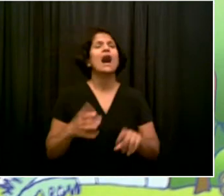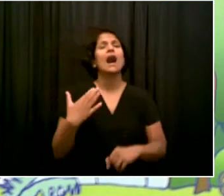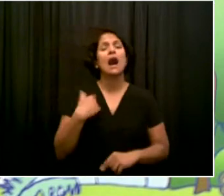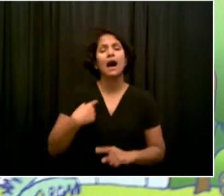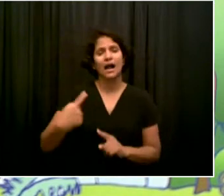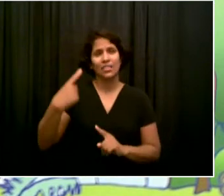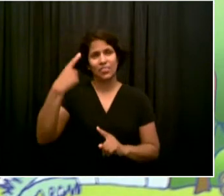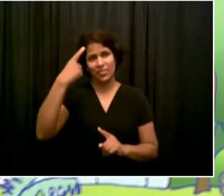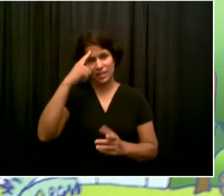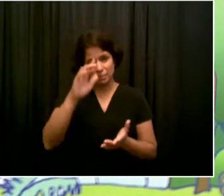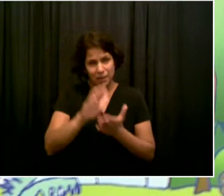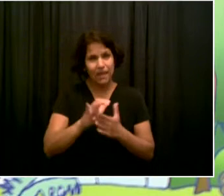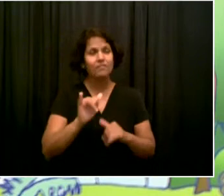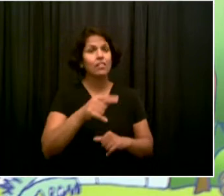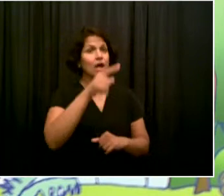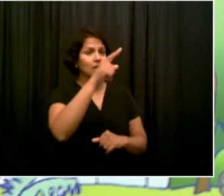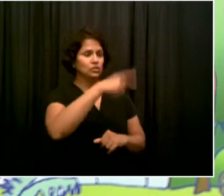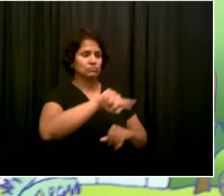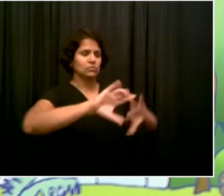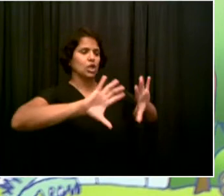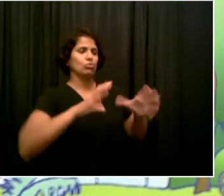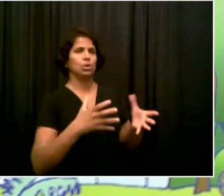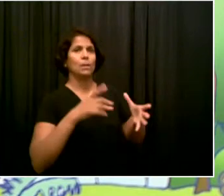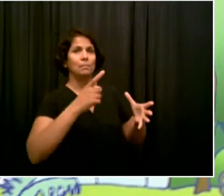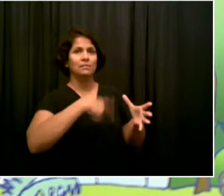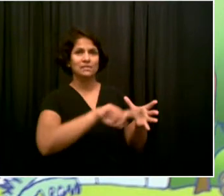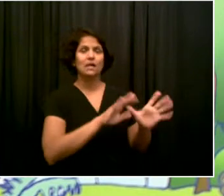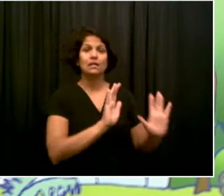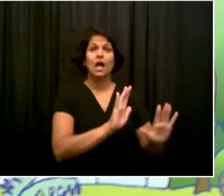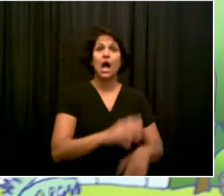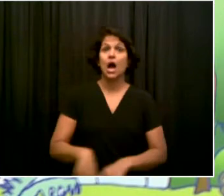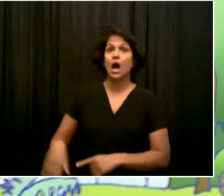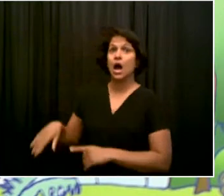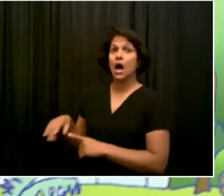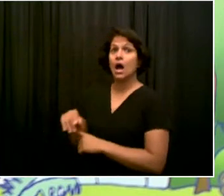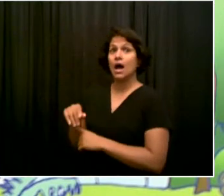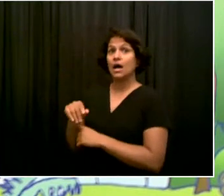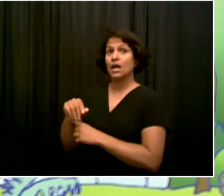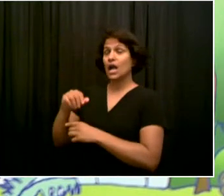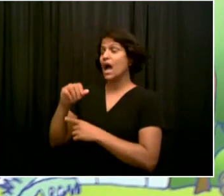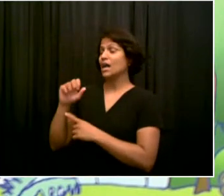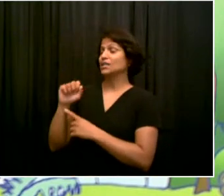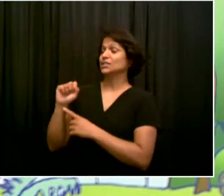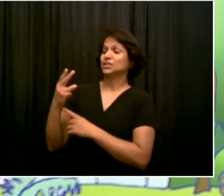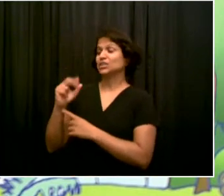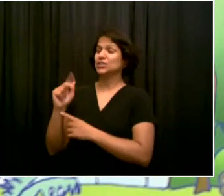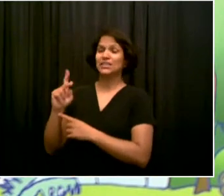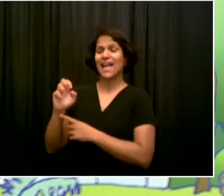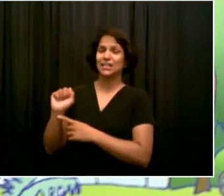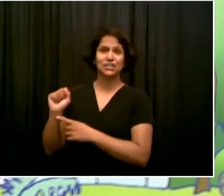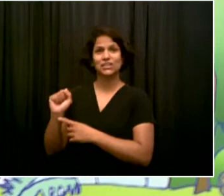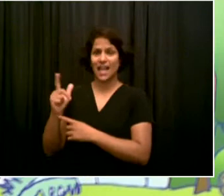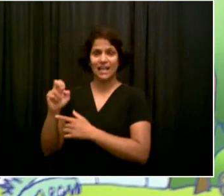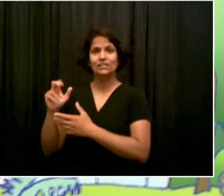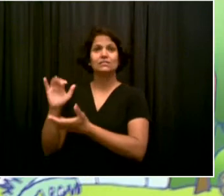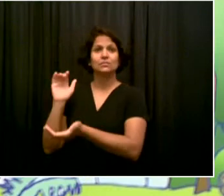YOU. I THINK WHAT IS SO IMPORTANT IS THAT THIS IS DRAWING A LINE